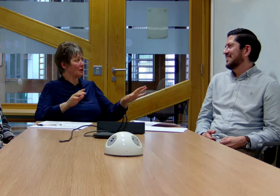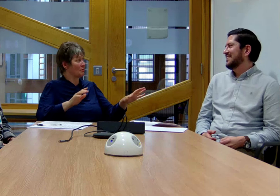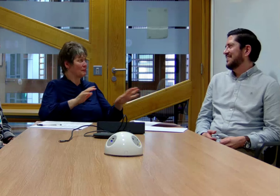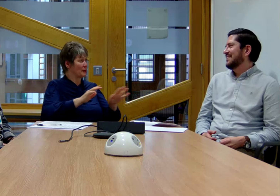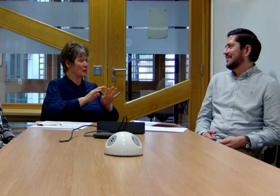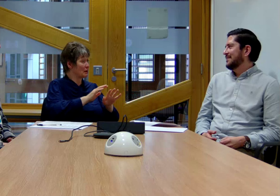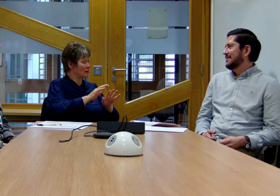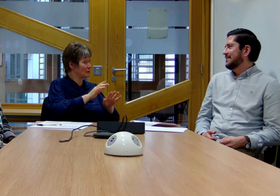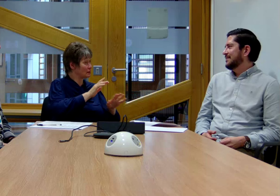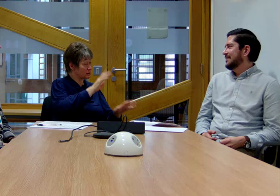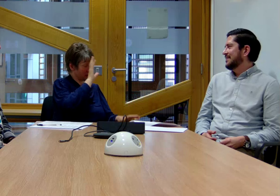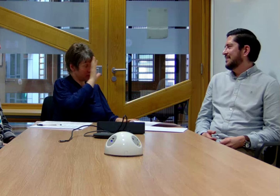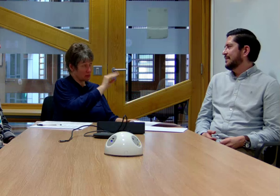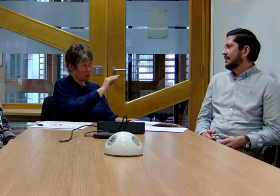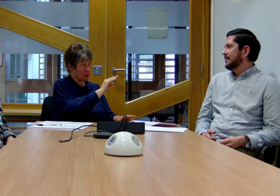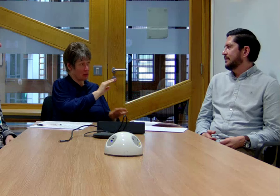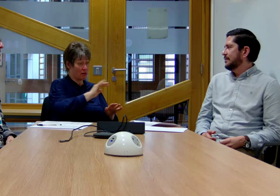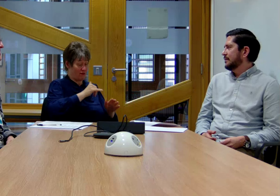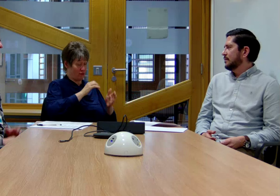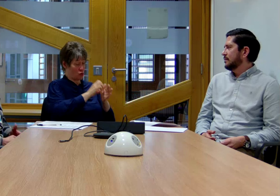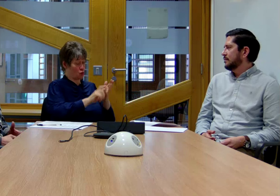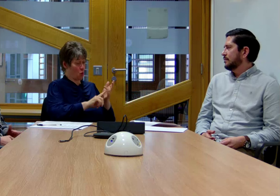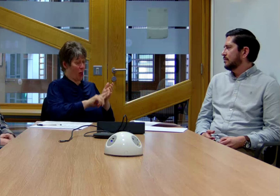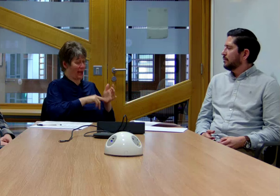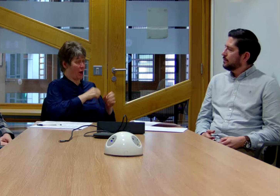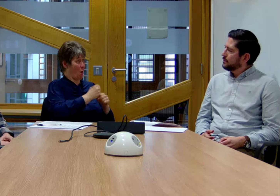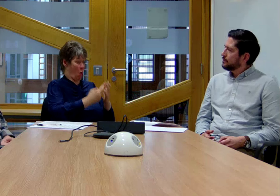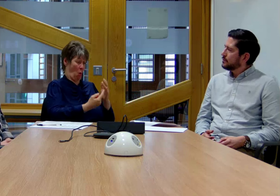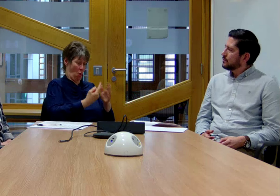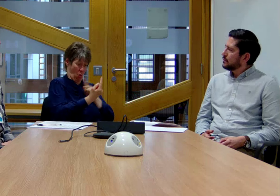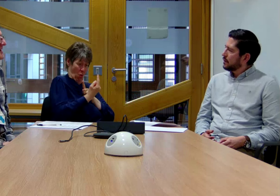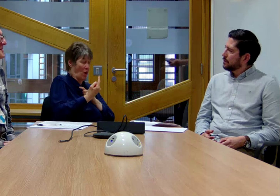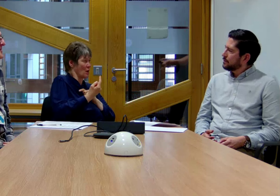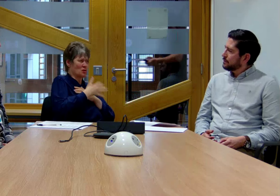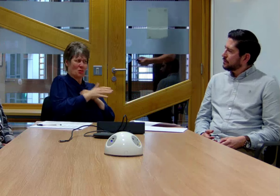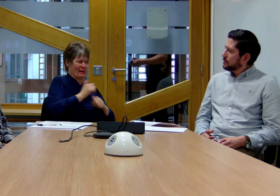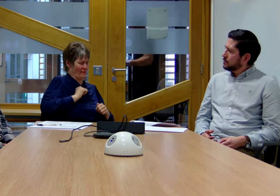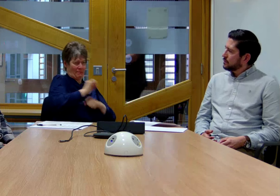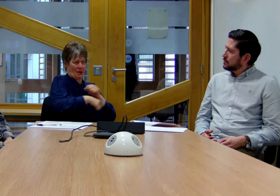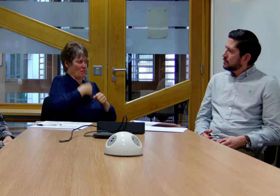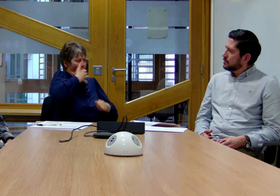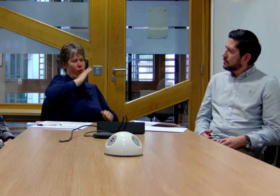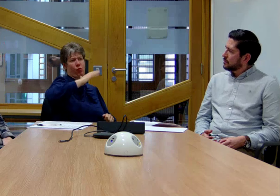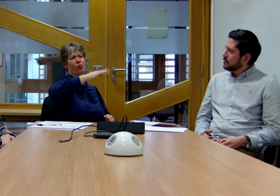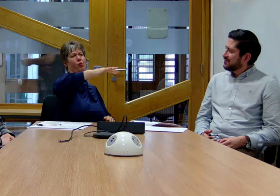I would say I would say don't expect to become fluent in Gaelic in Duolingo alone. I would